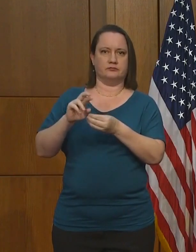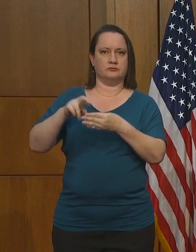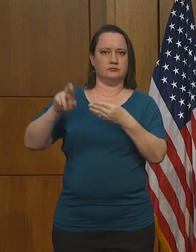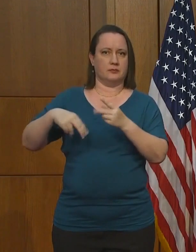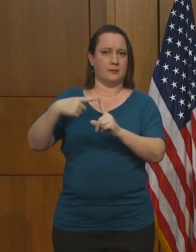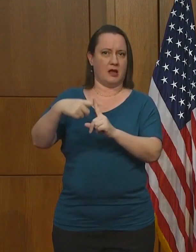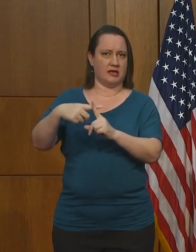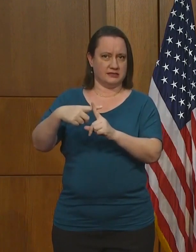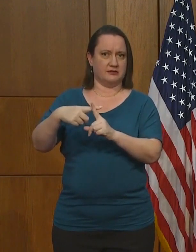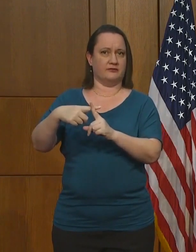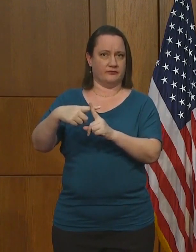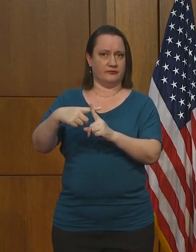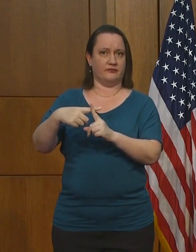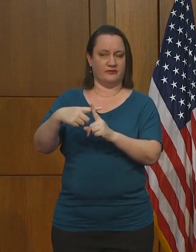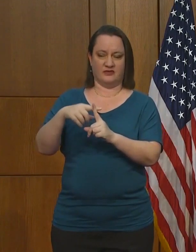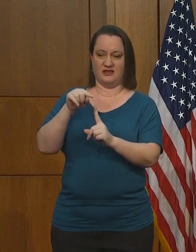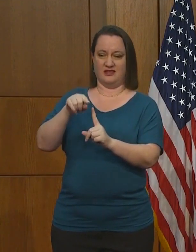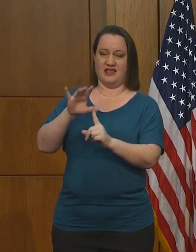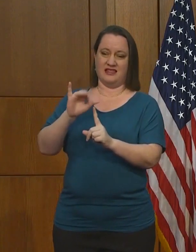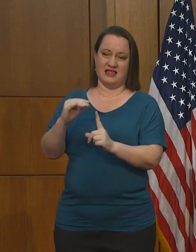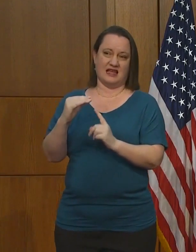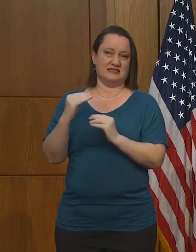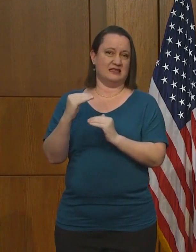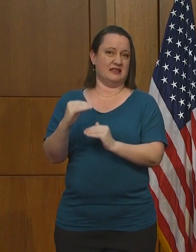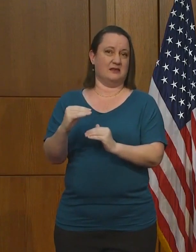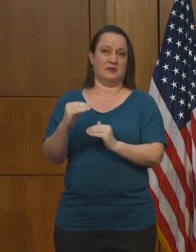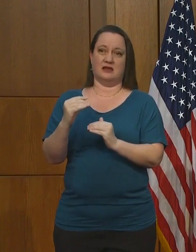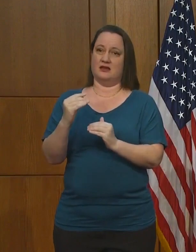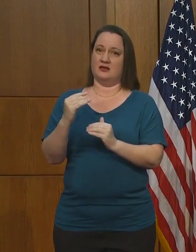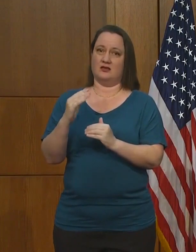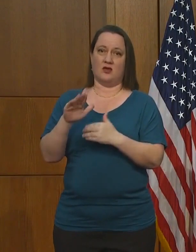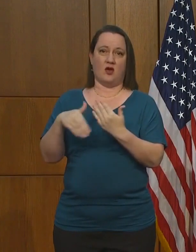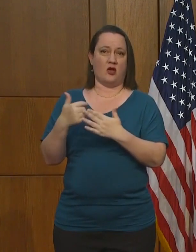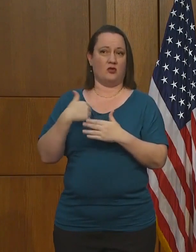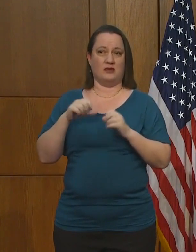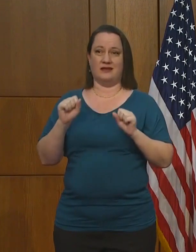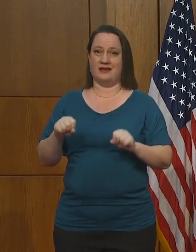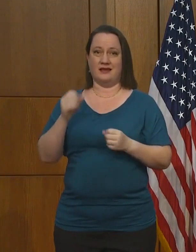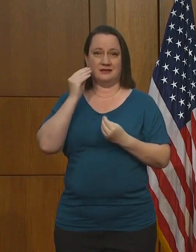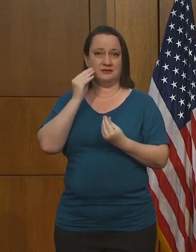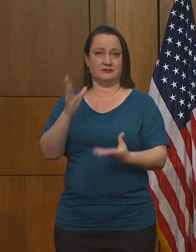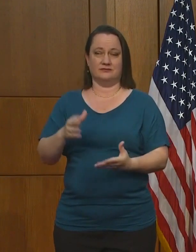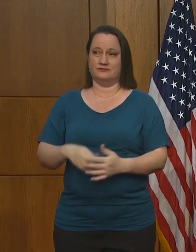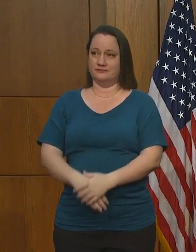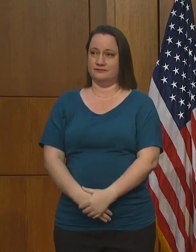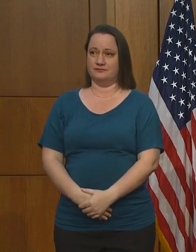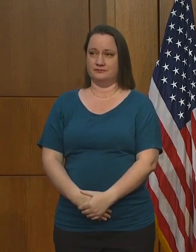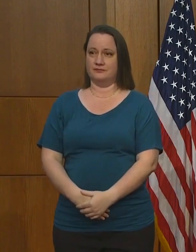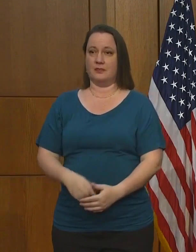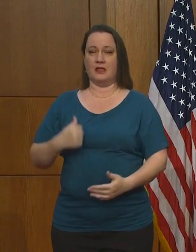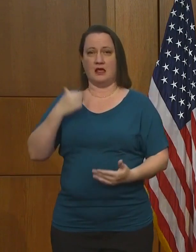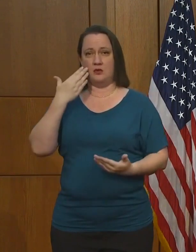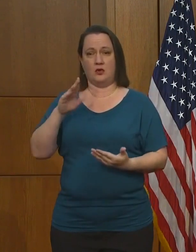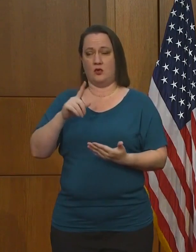AND WHEN WE GET THEM- AND- THAT'S REALLY THE LIMIT OF WHAT